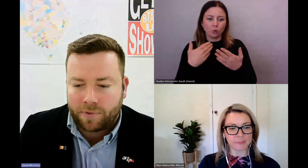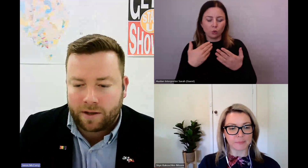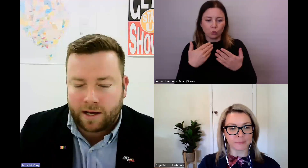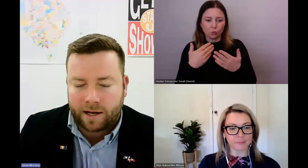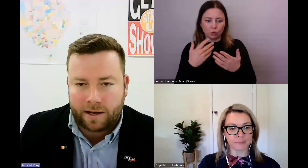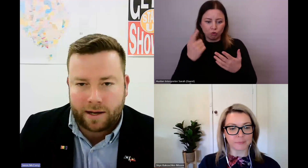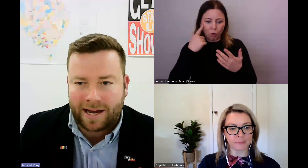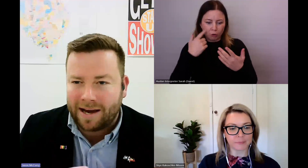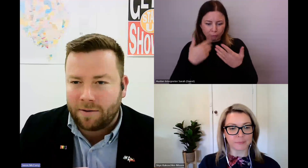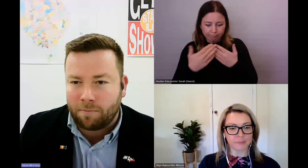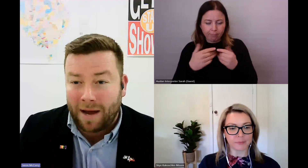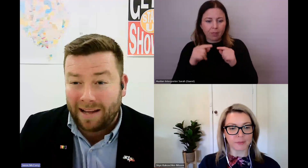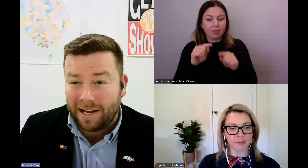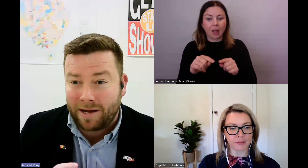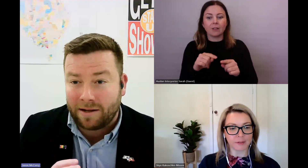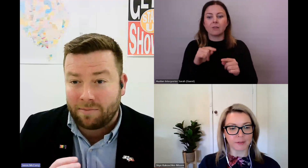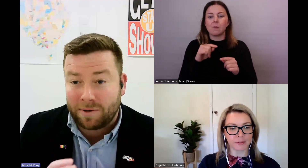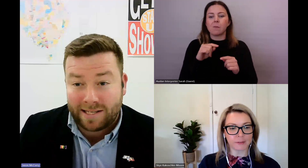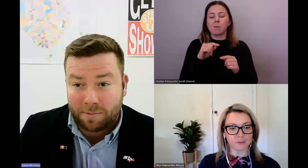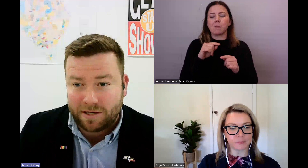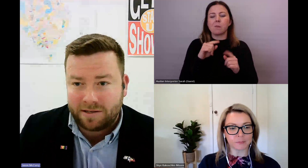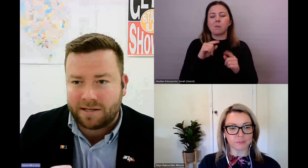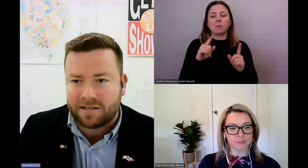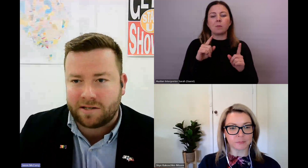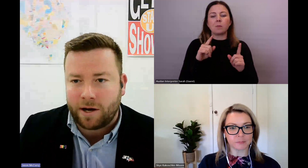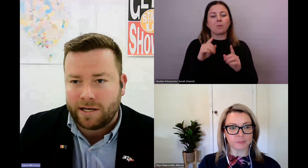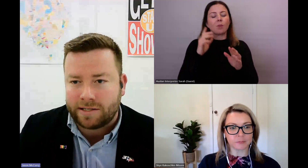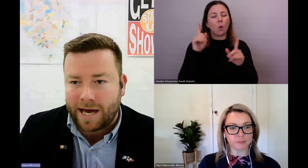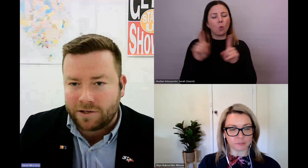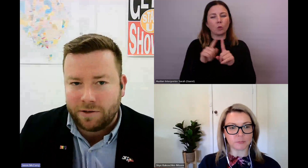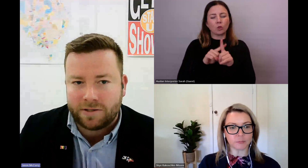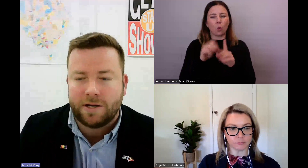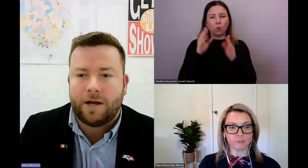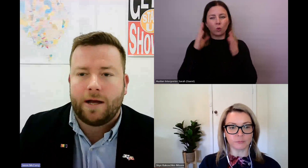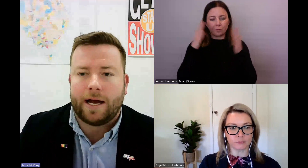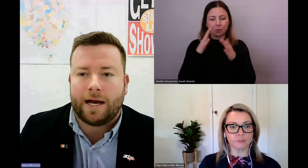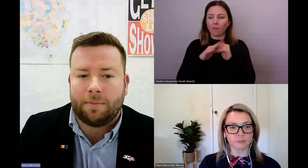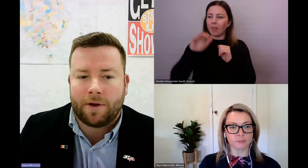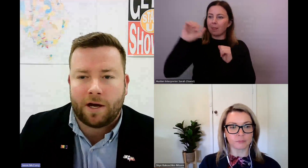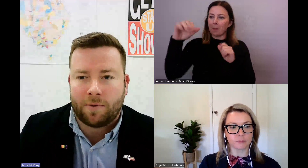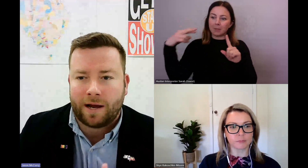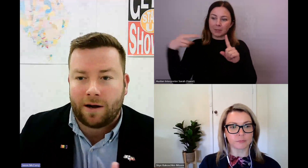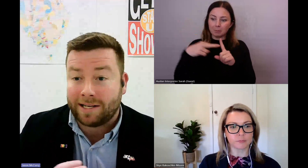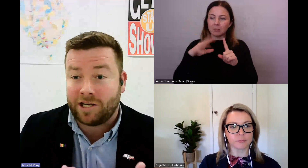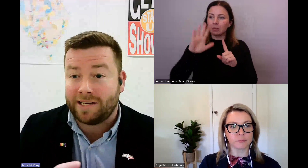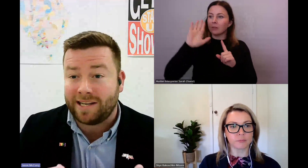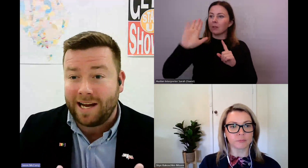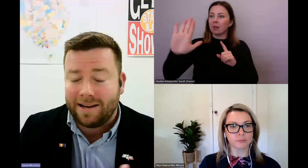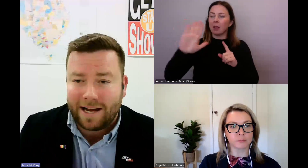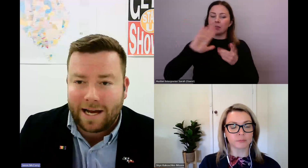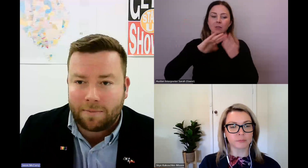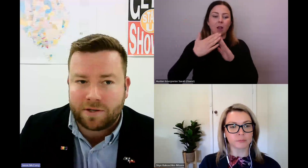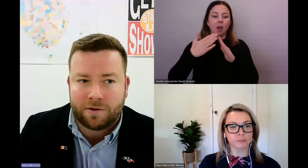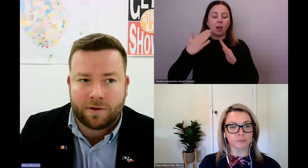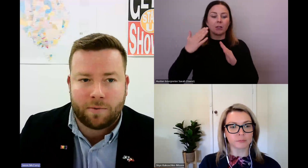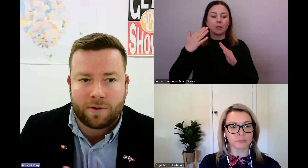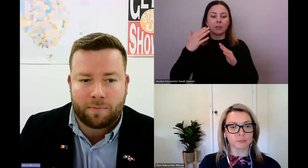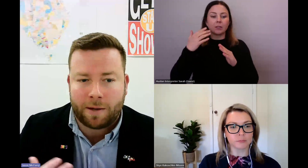again mainly around perceptions and society's attitudes around I guess Gen Z so the